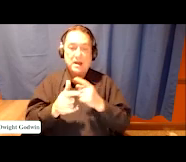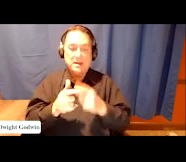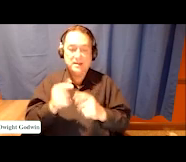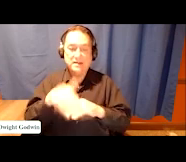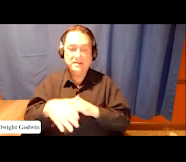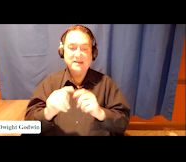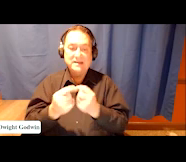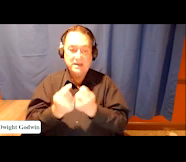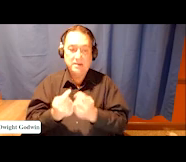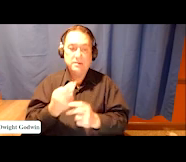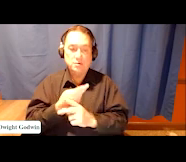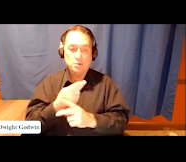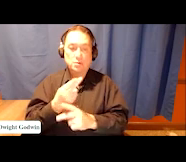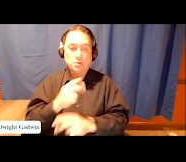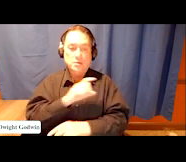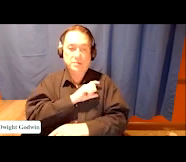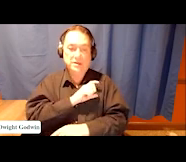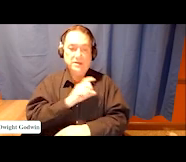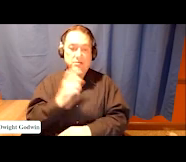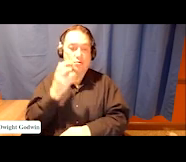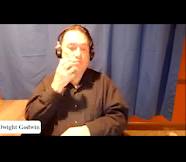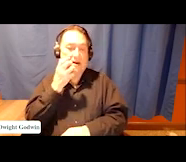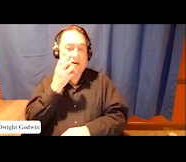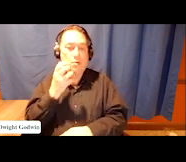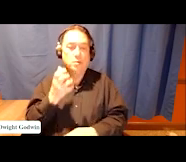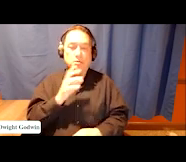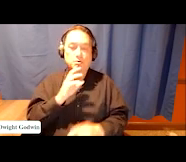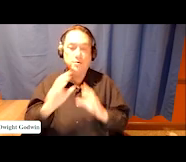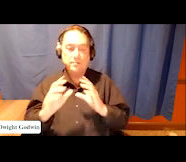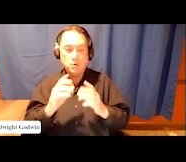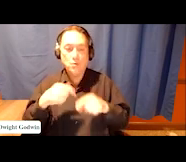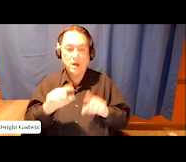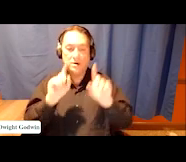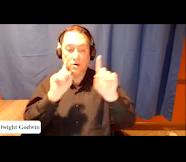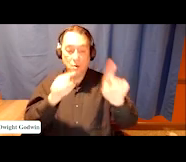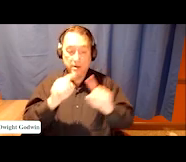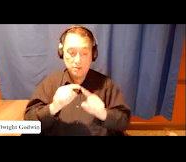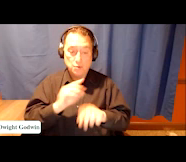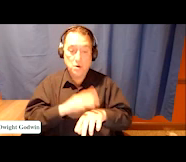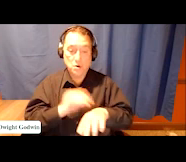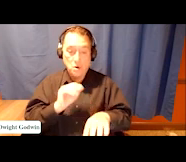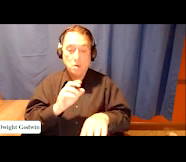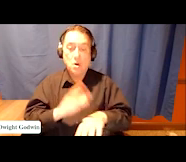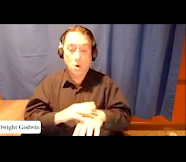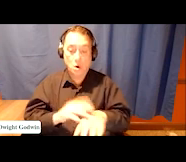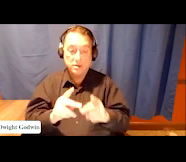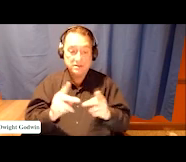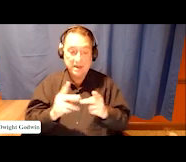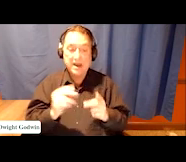and they utilize a police radio to communicate when they're on route to a call, when they're on scene, and when they're terminating a call.